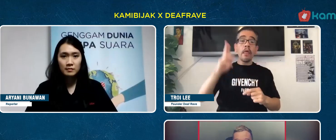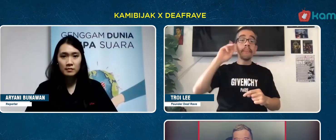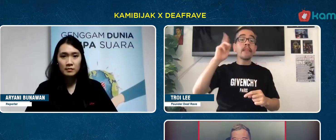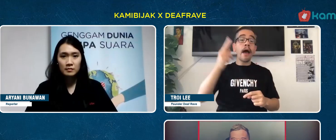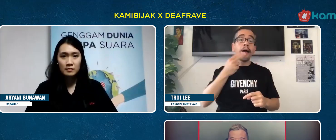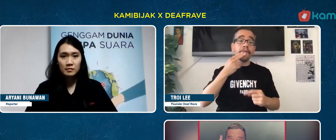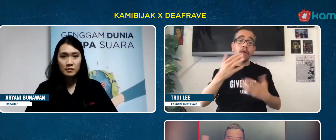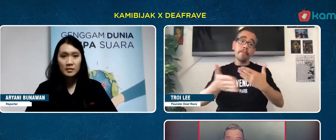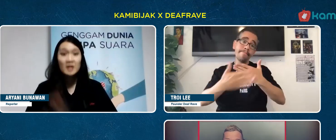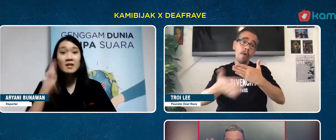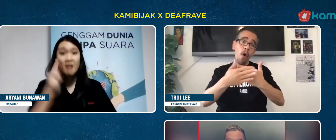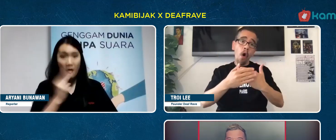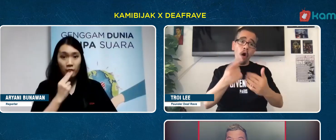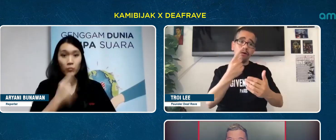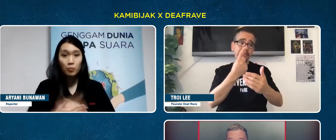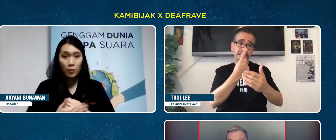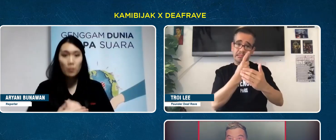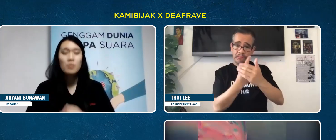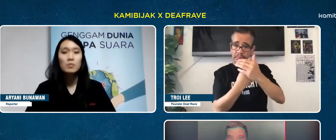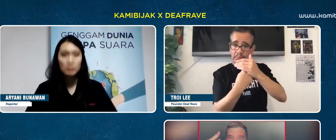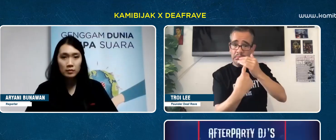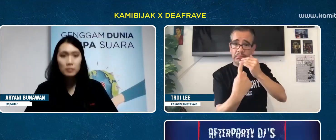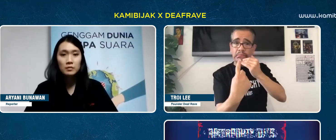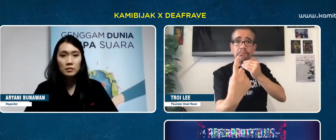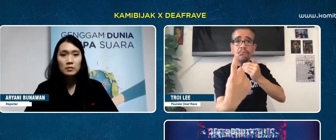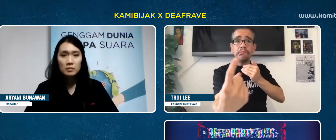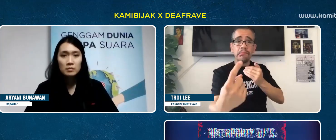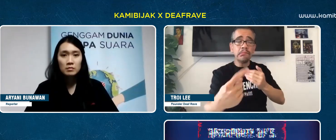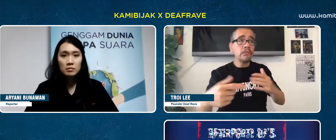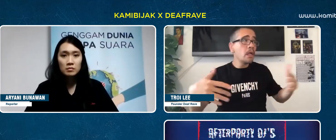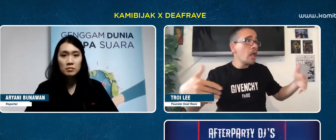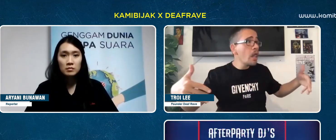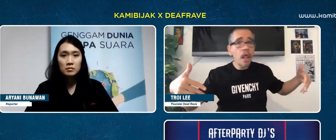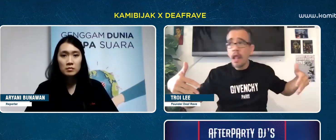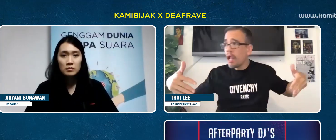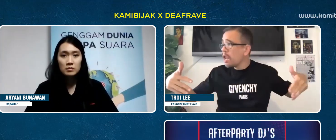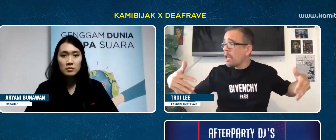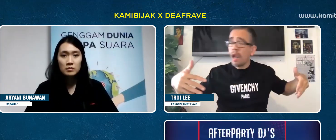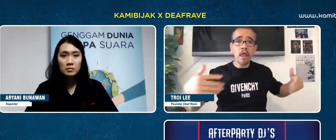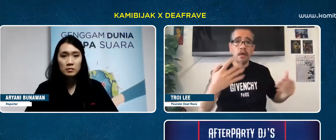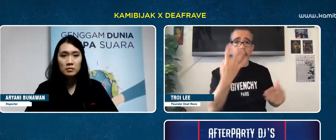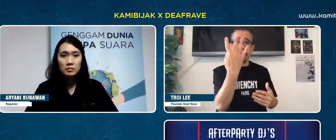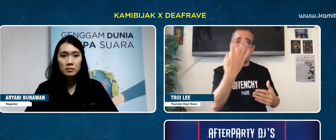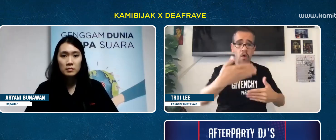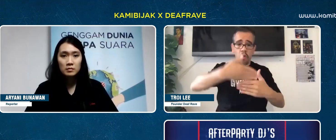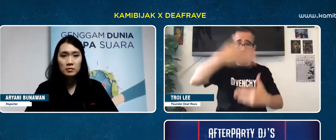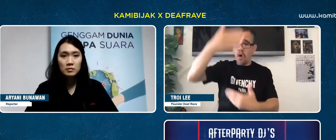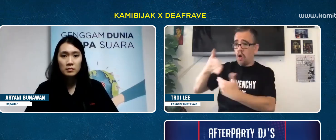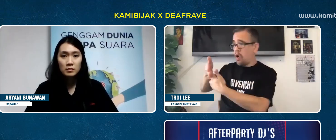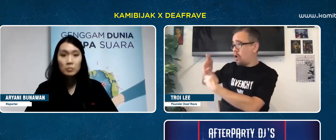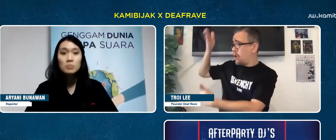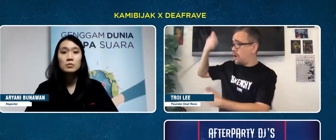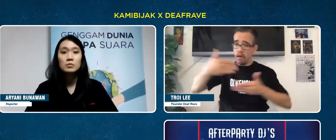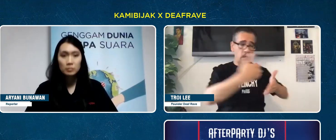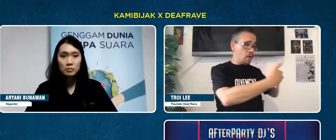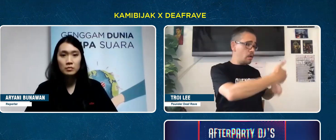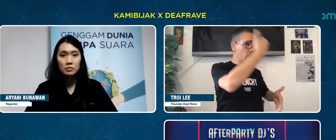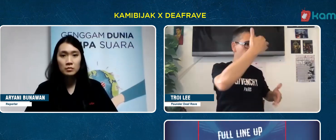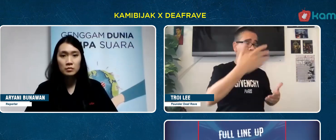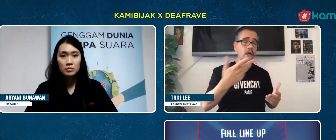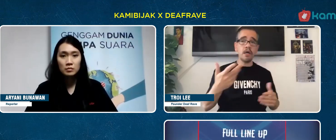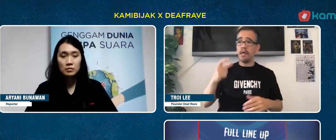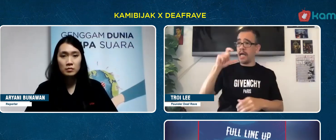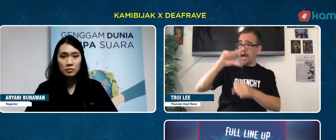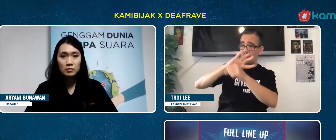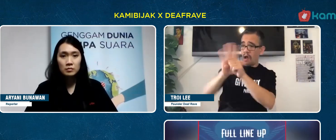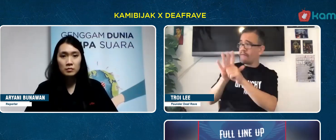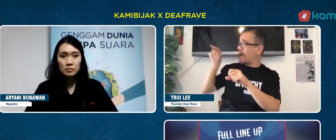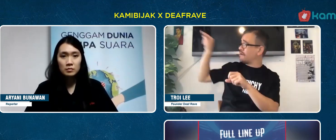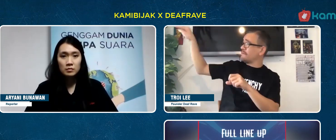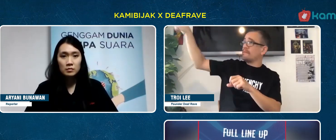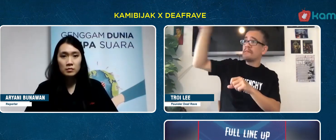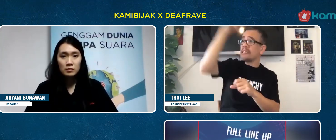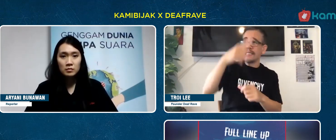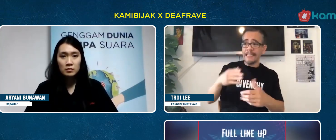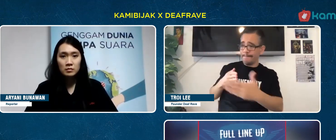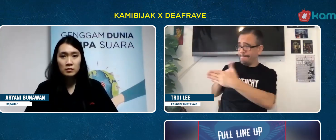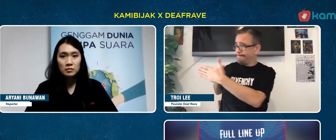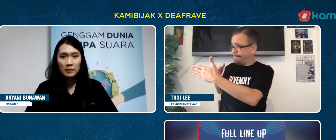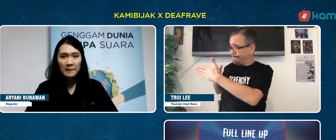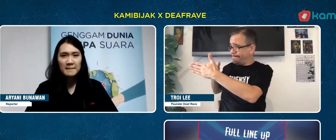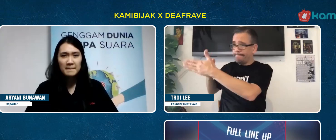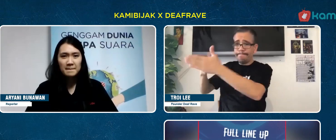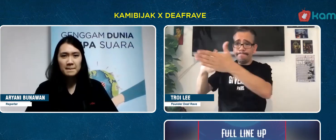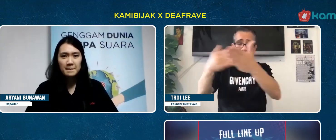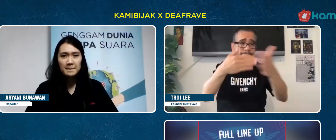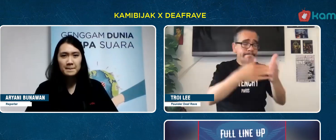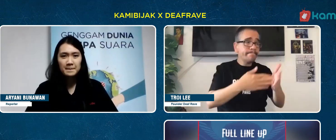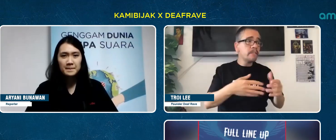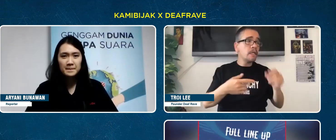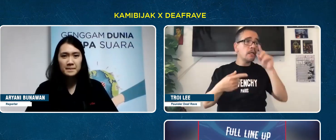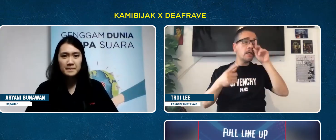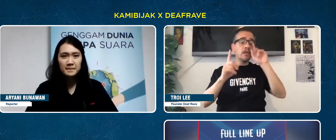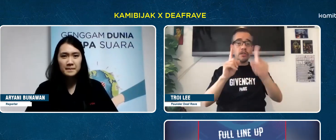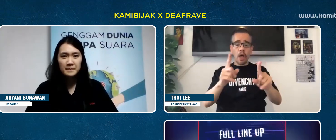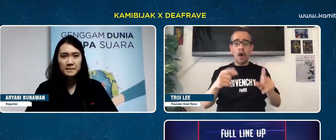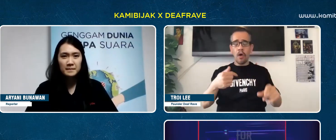Deaf Friends feel confined in a box, facing 4 sides.